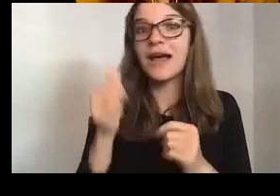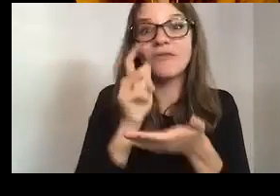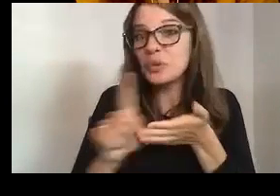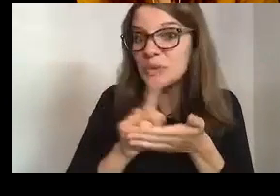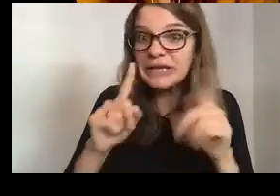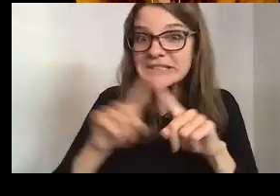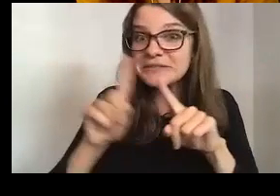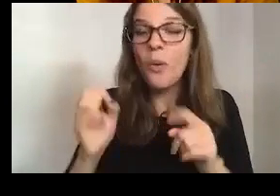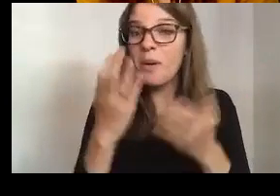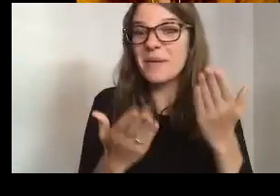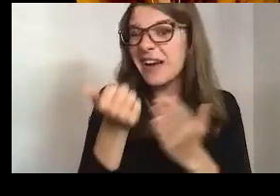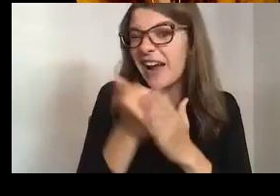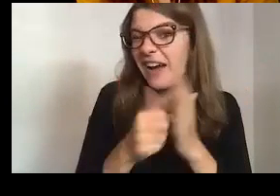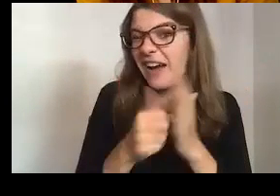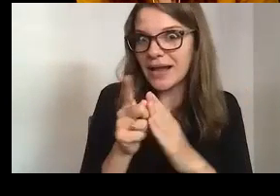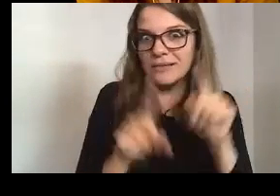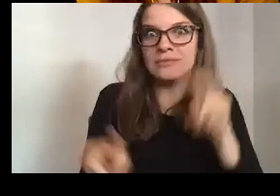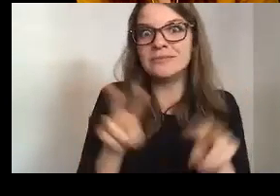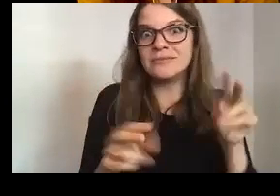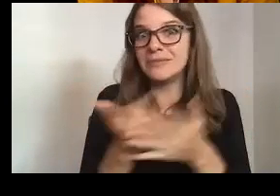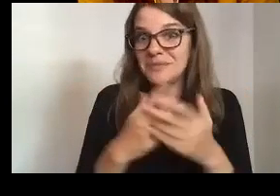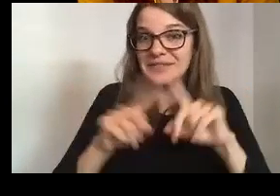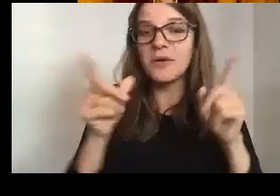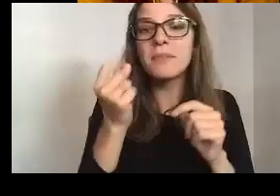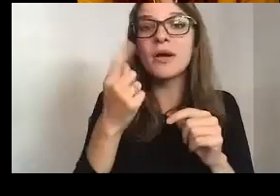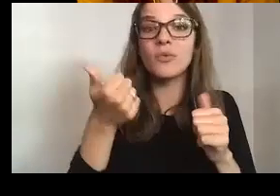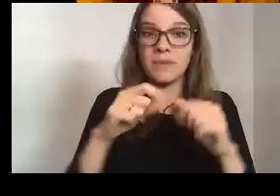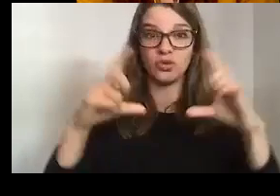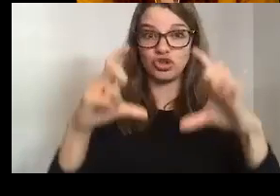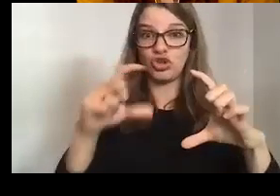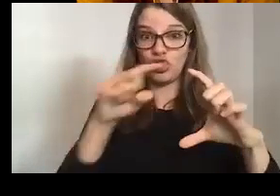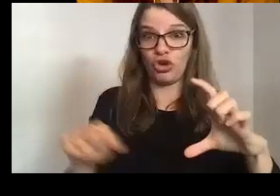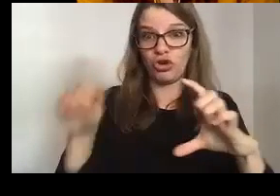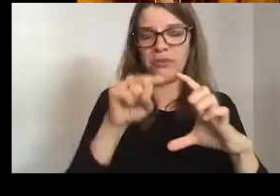about you know the inner circle is I can control these things these are the things i'll focus on